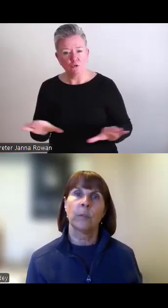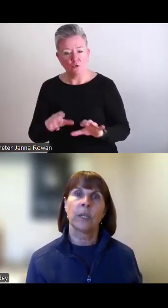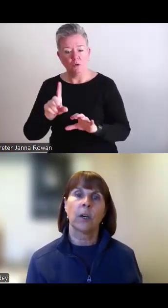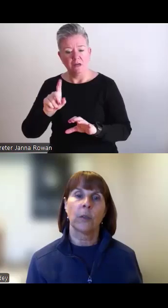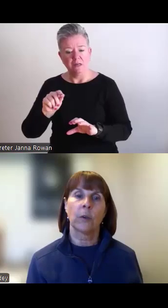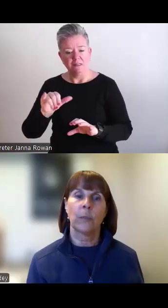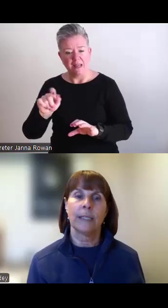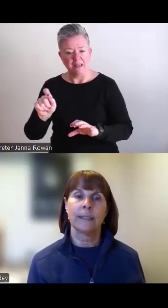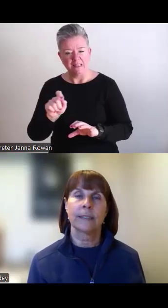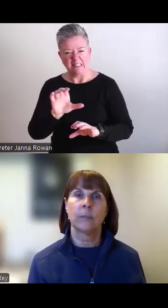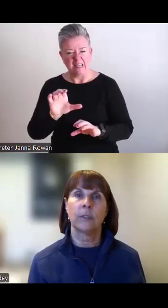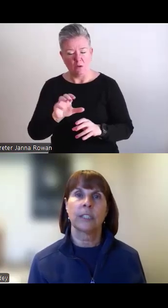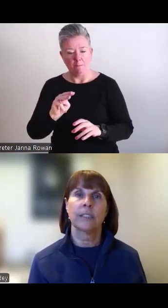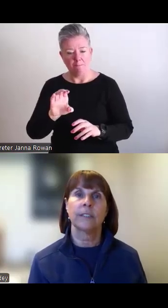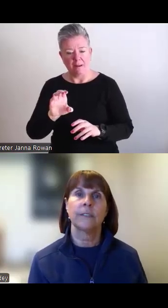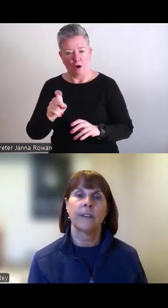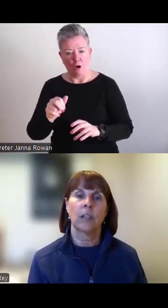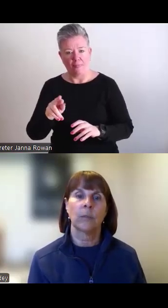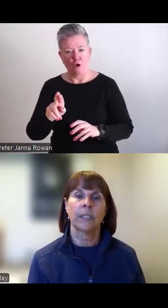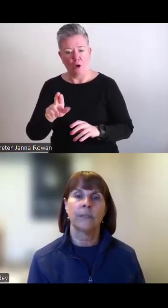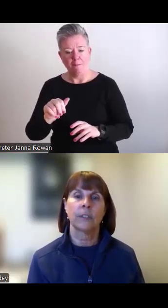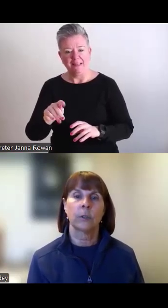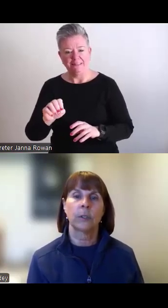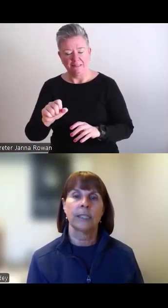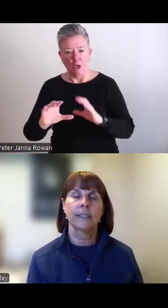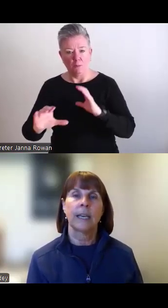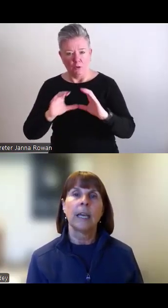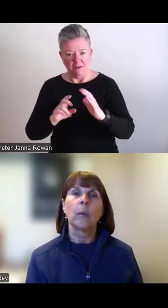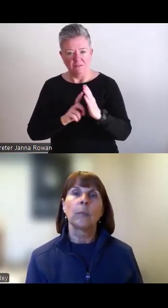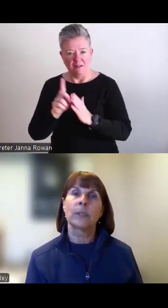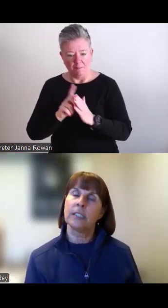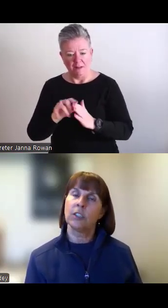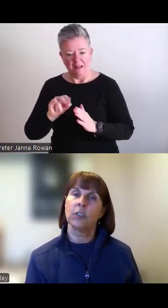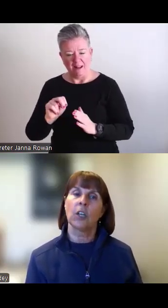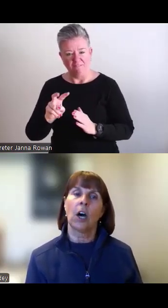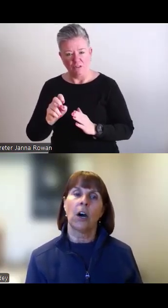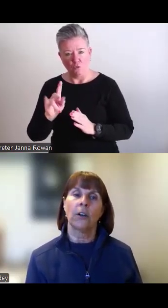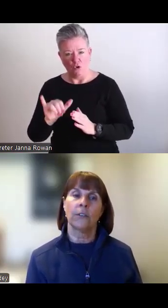or the MacArthur Bates Communicative Development Inventories, please use